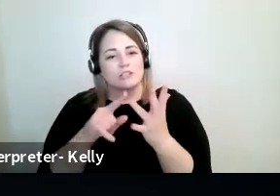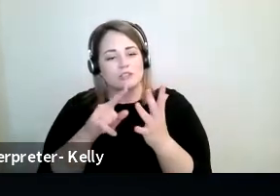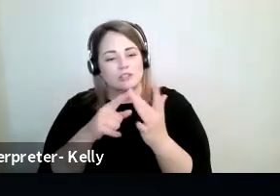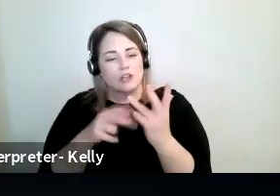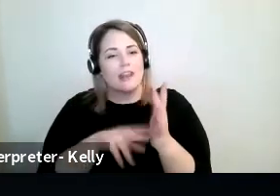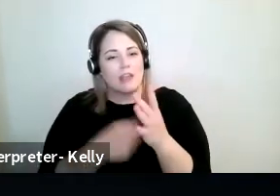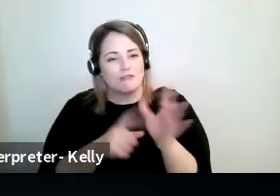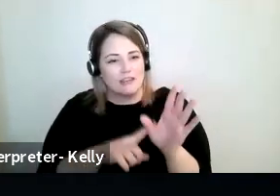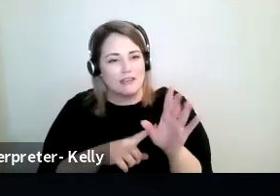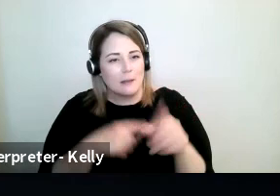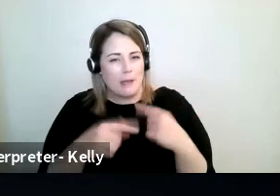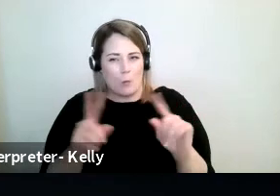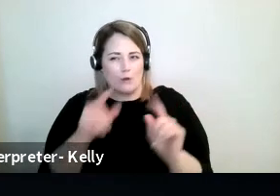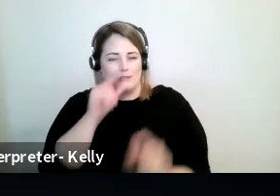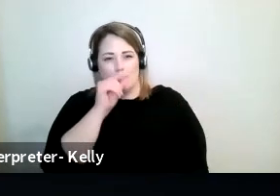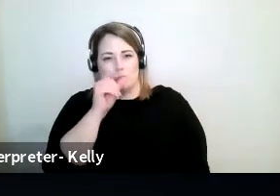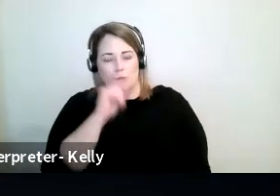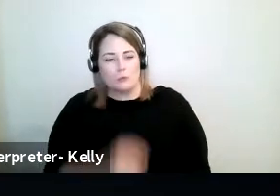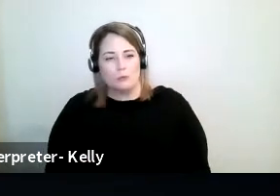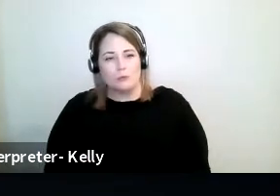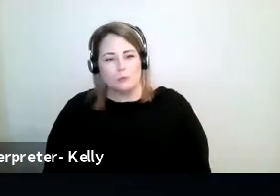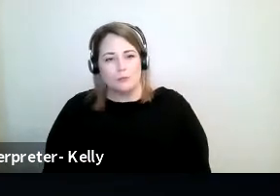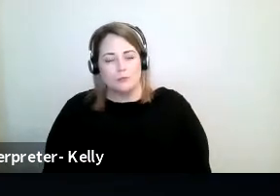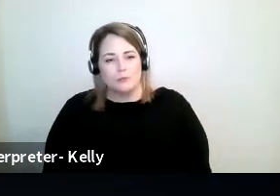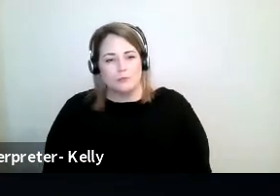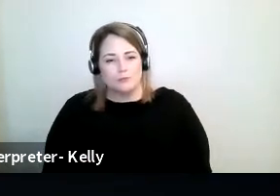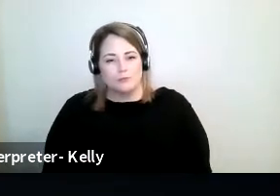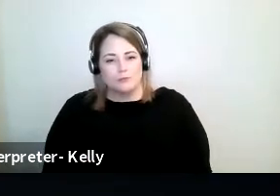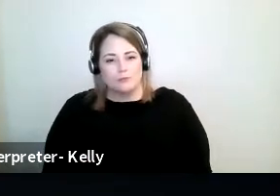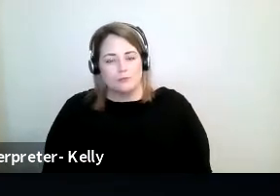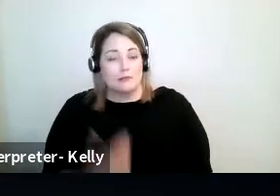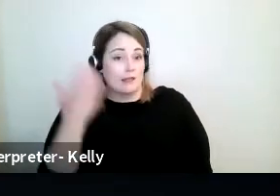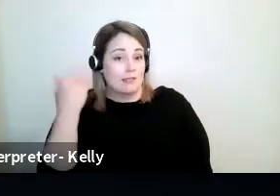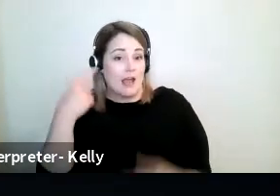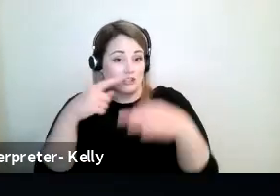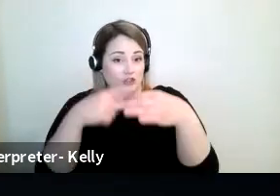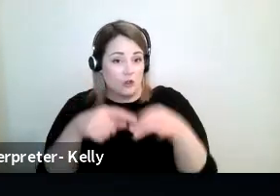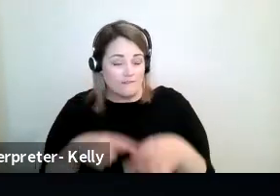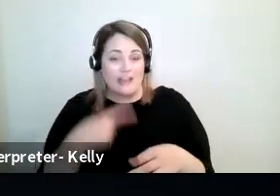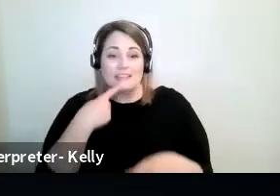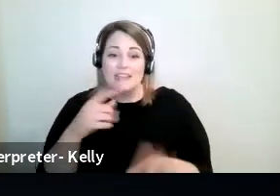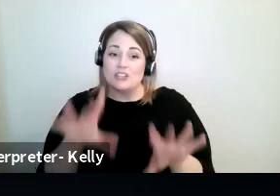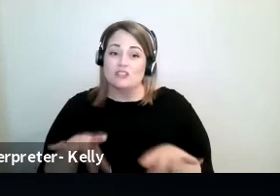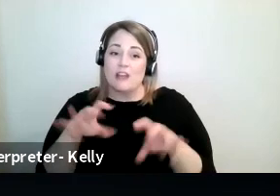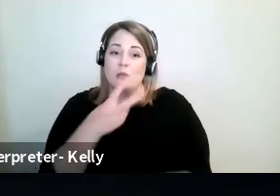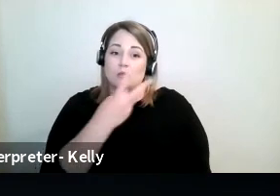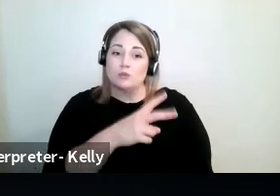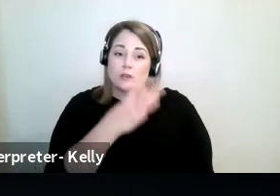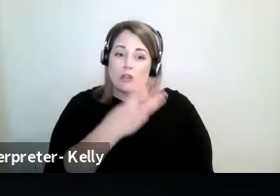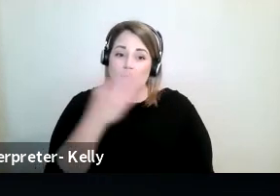you know, why is Australia the last survey ranked 23 out of 27, in terms of employment